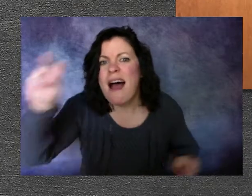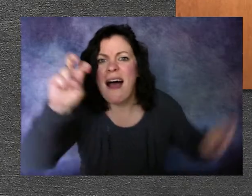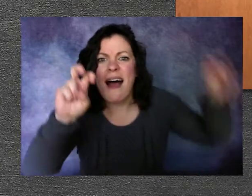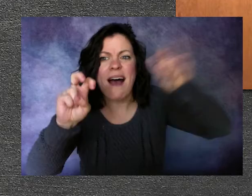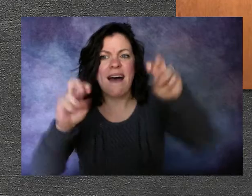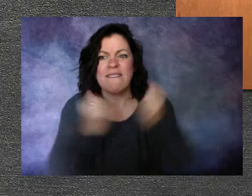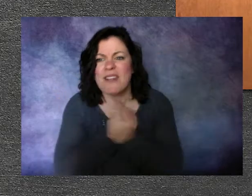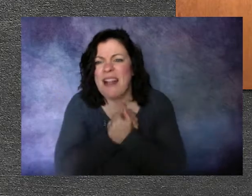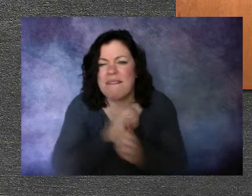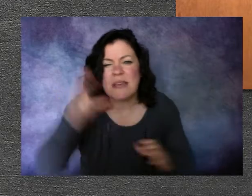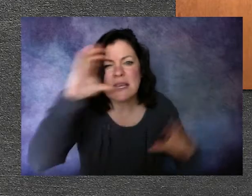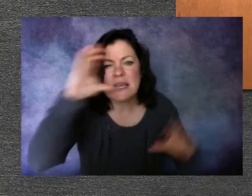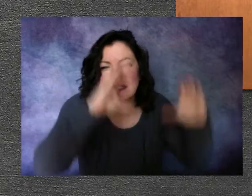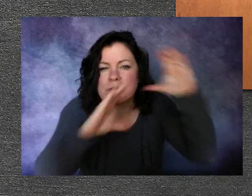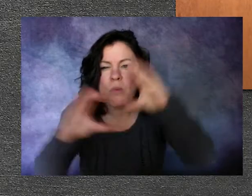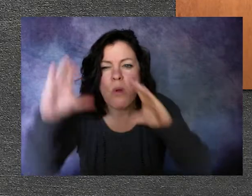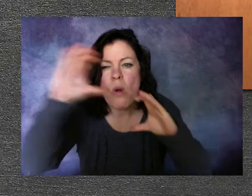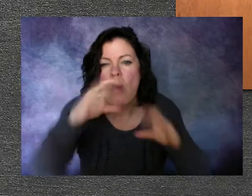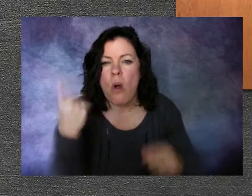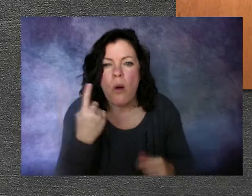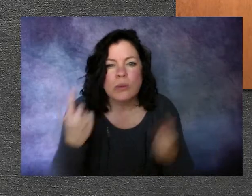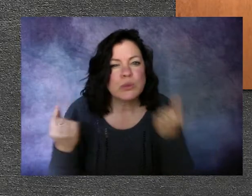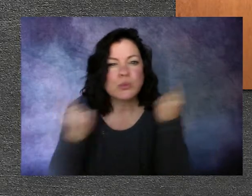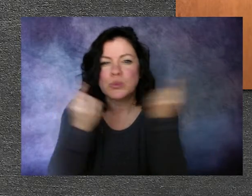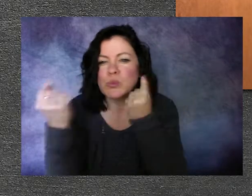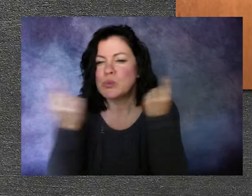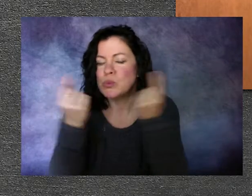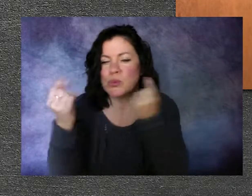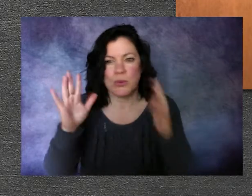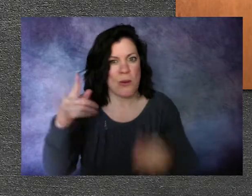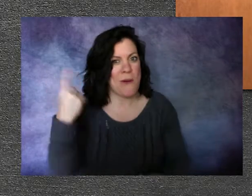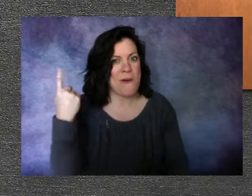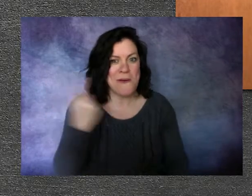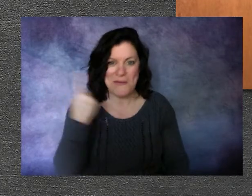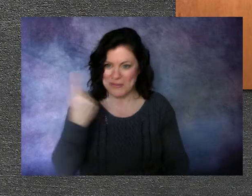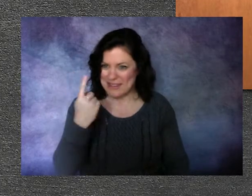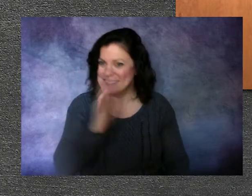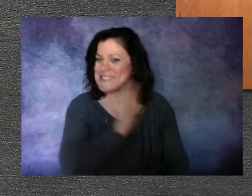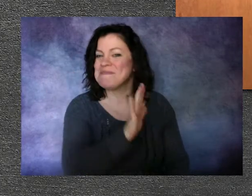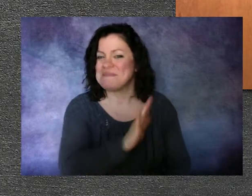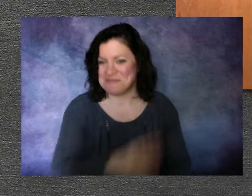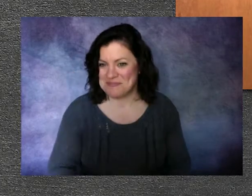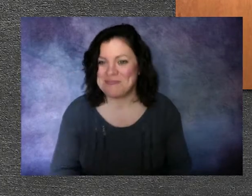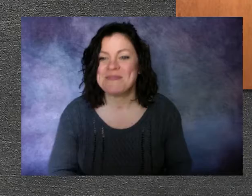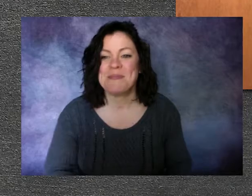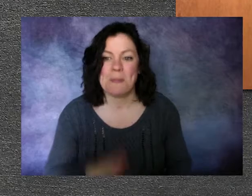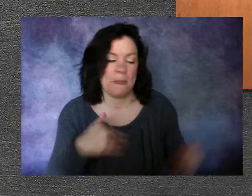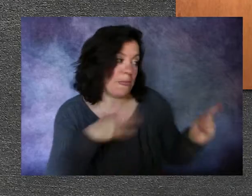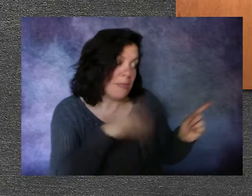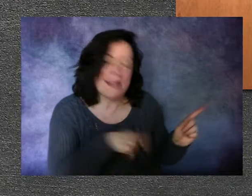Curious George is always getting into some things, always! Oh, I know!